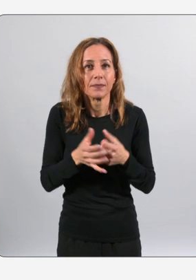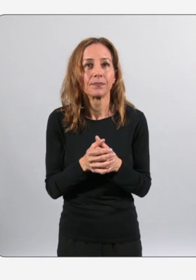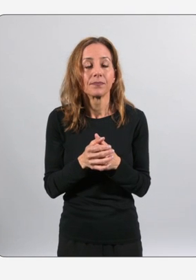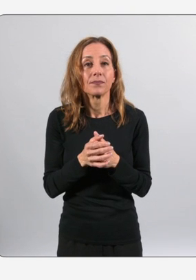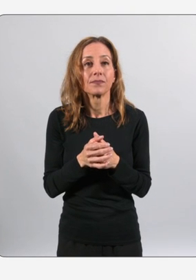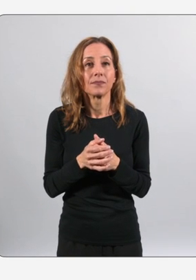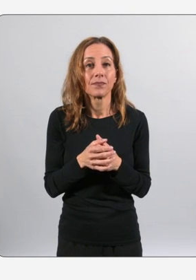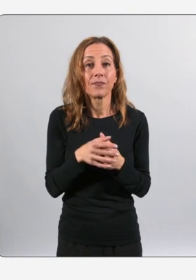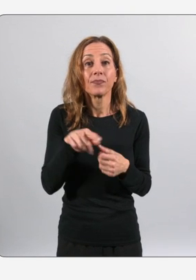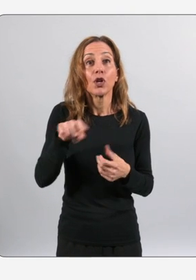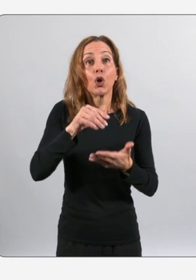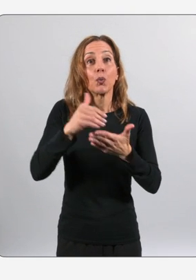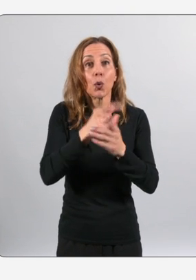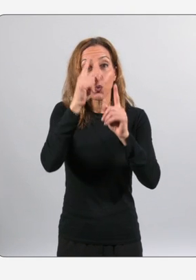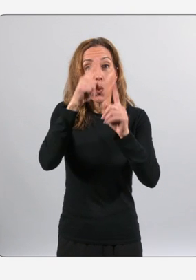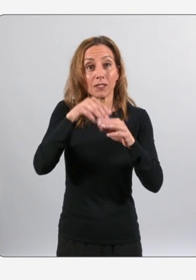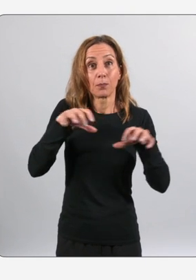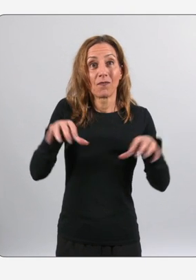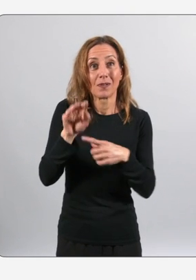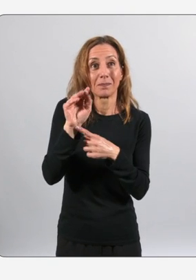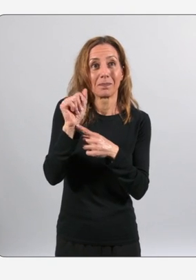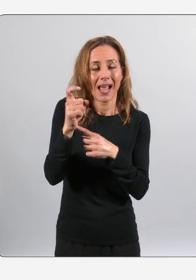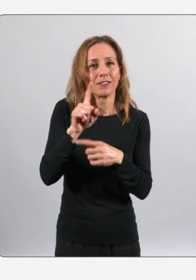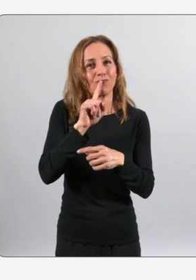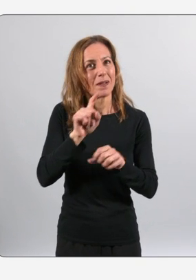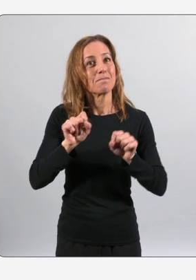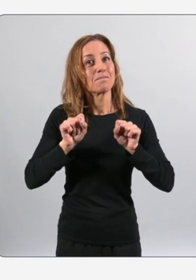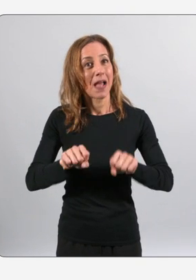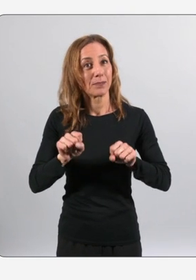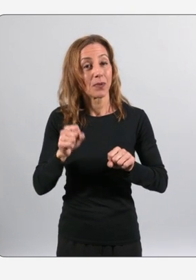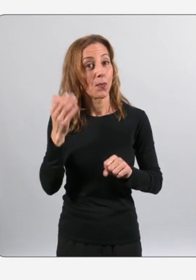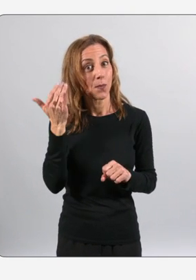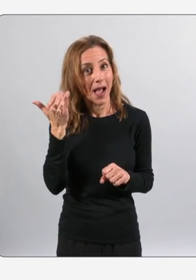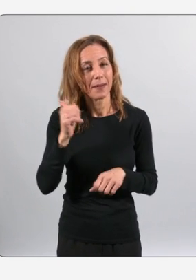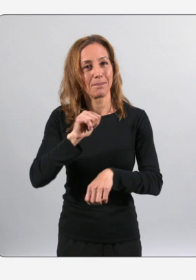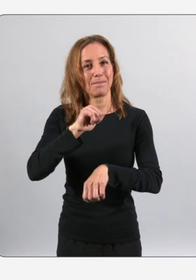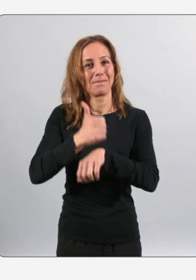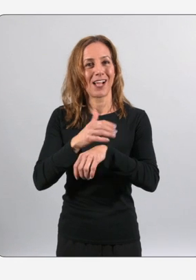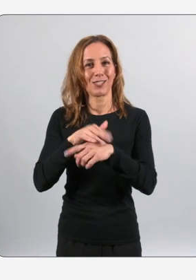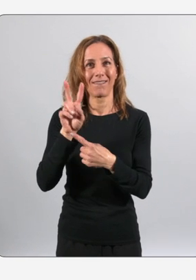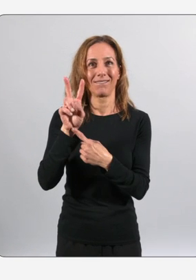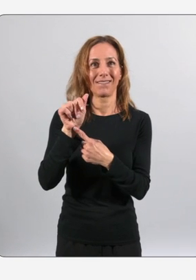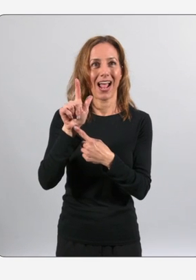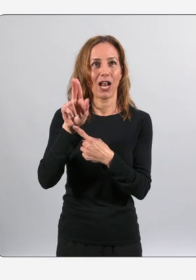goals in Performance Max are made possible because of value based bidding, because we can now align